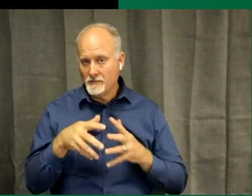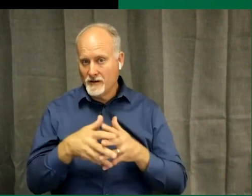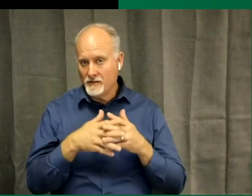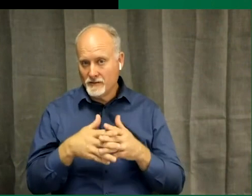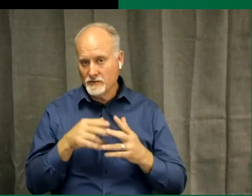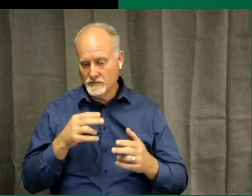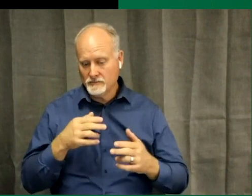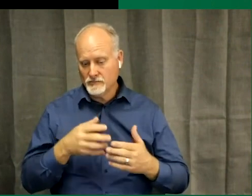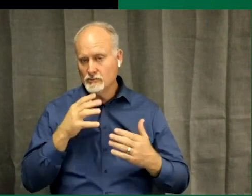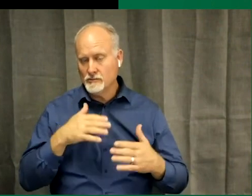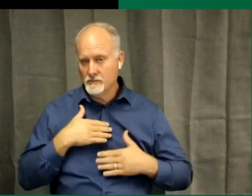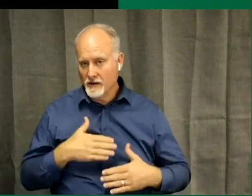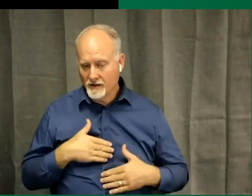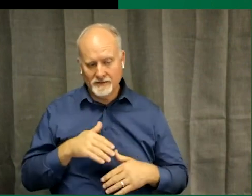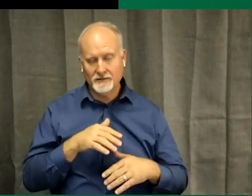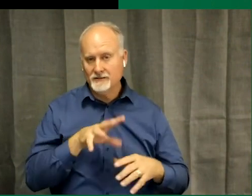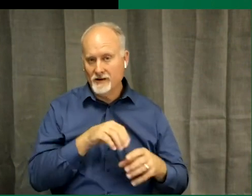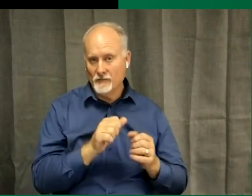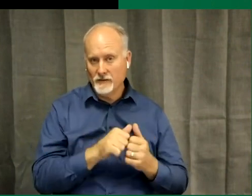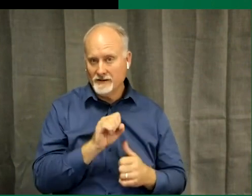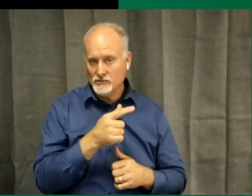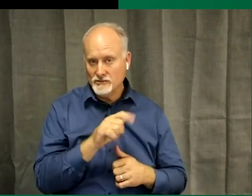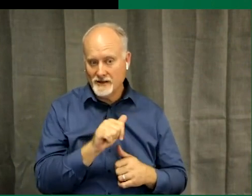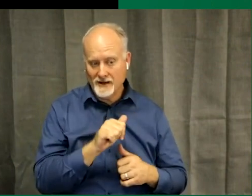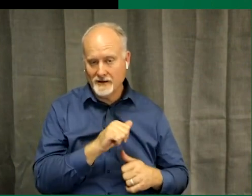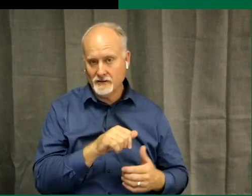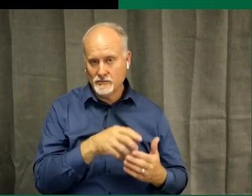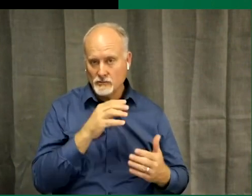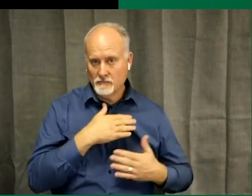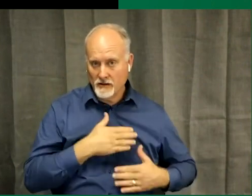counseling advisory board and on the suicide prevention and leadership task force veronica